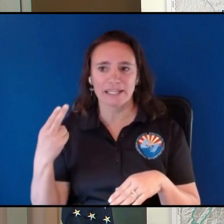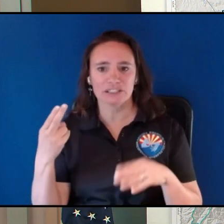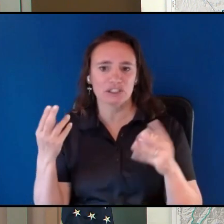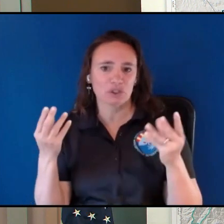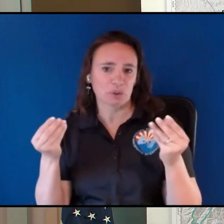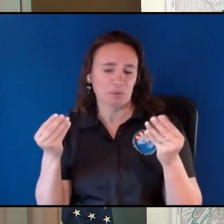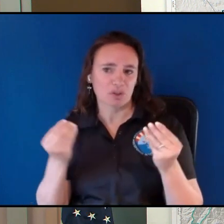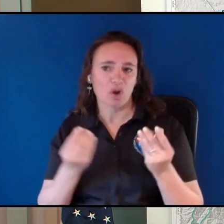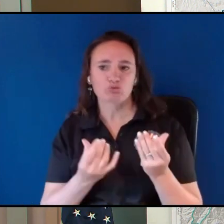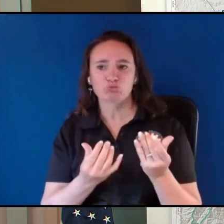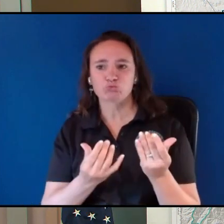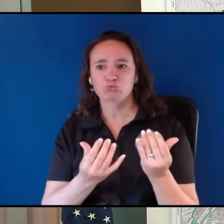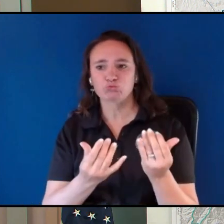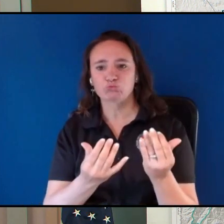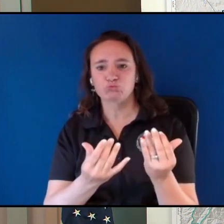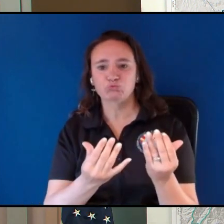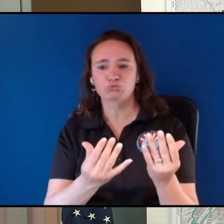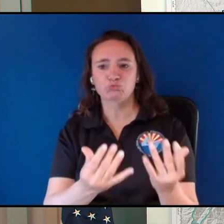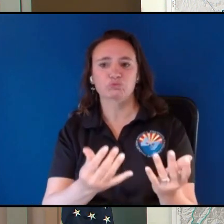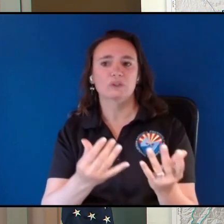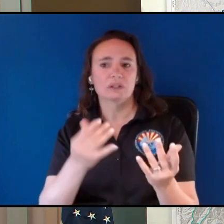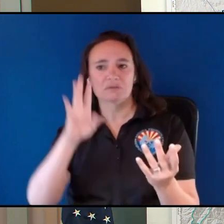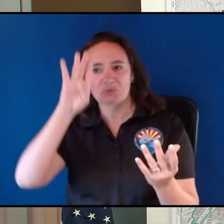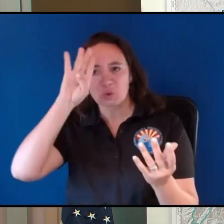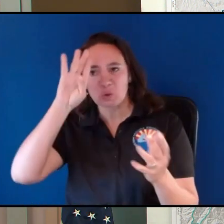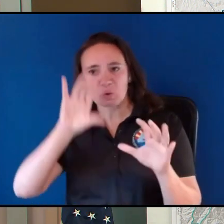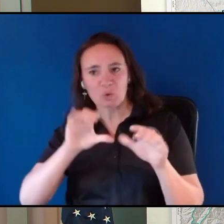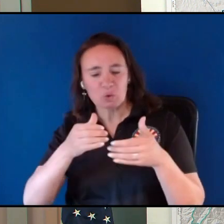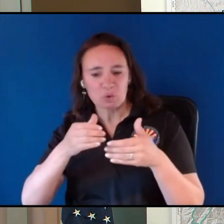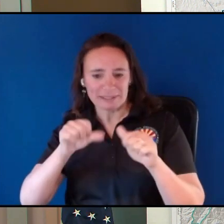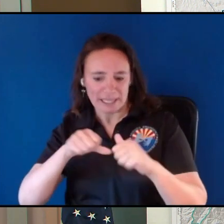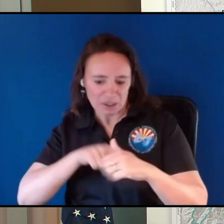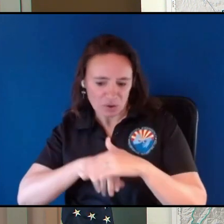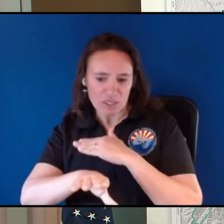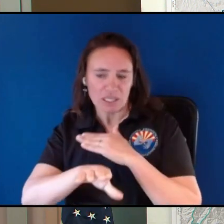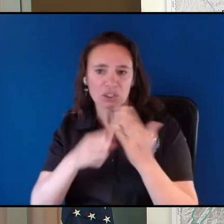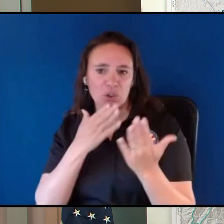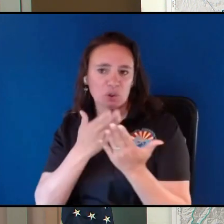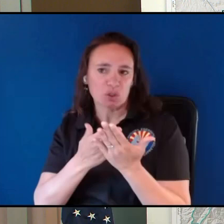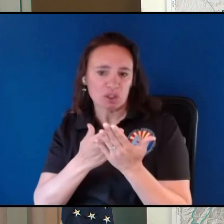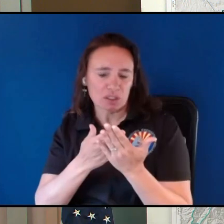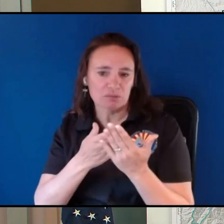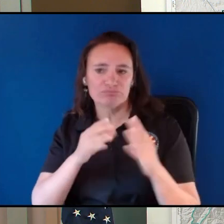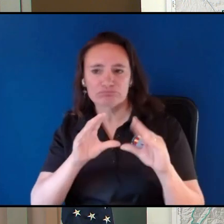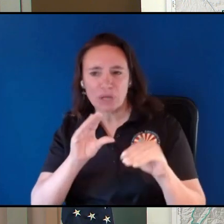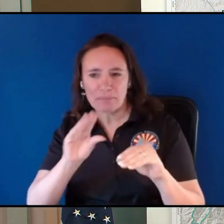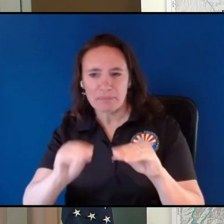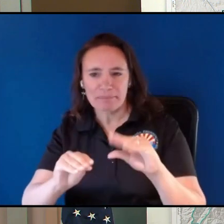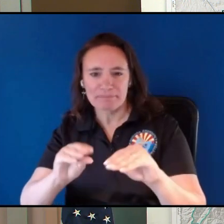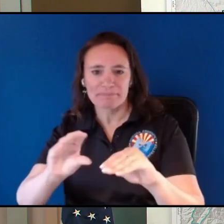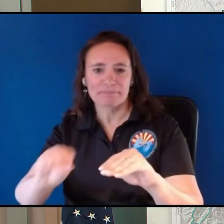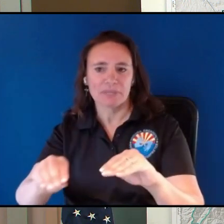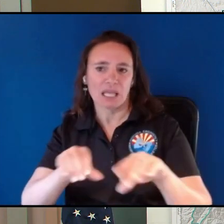afforded our crews the opportunity to go in and do some real good aggressive mop-up and holding. So, I'll go around